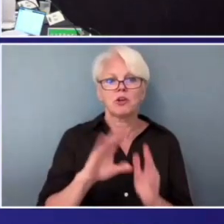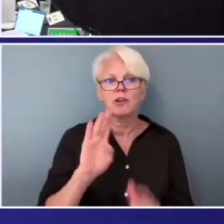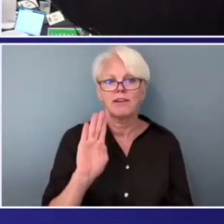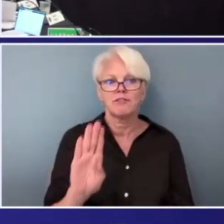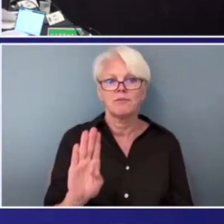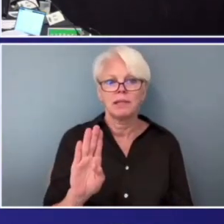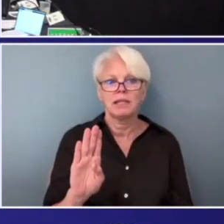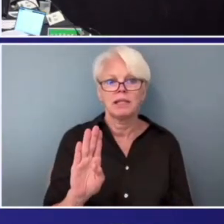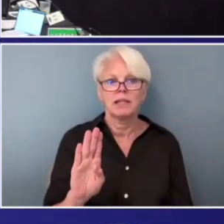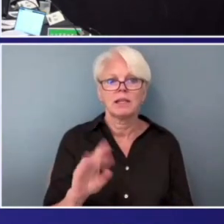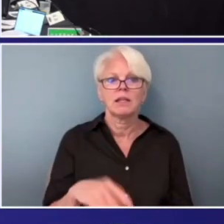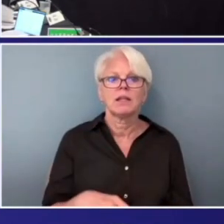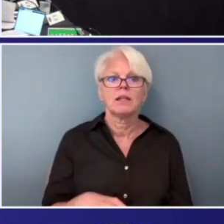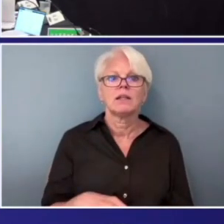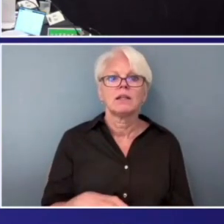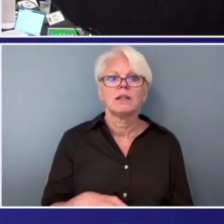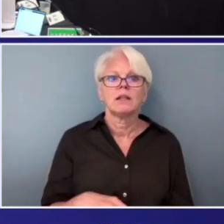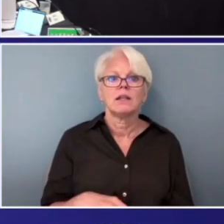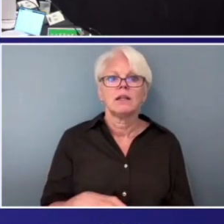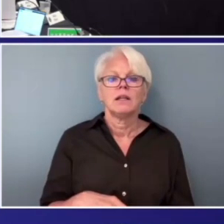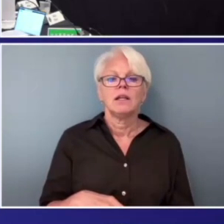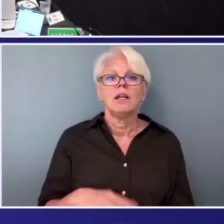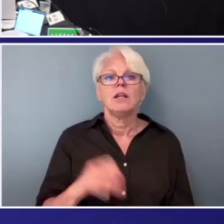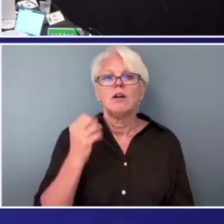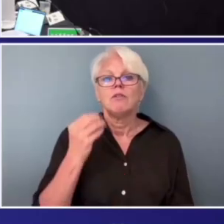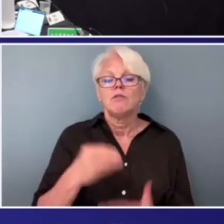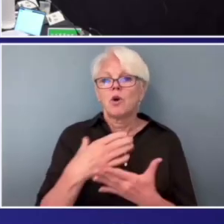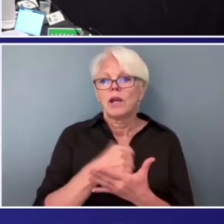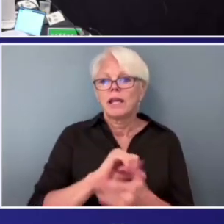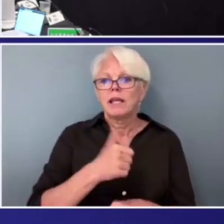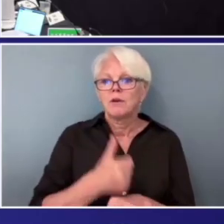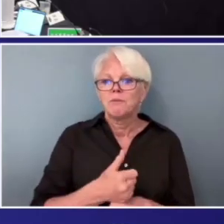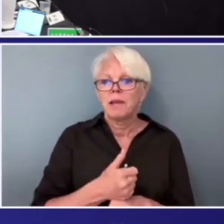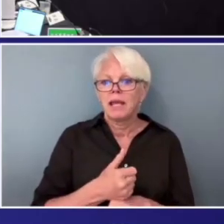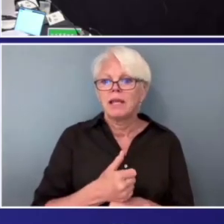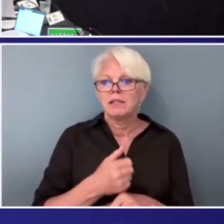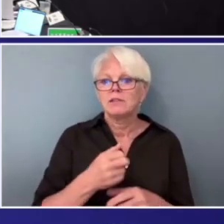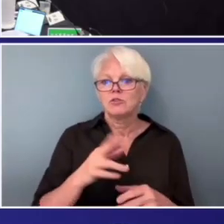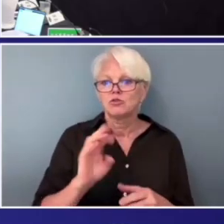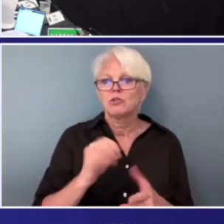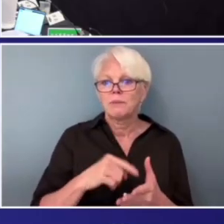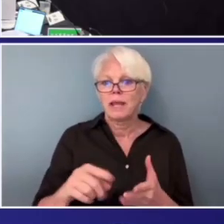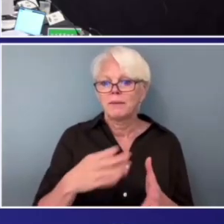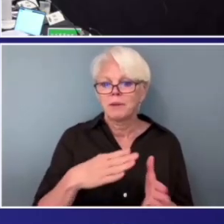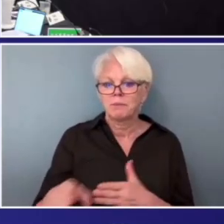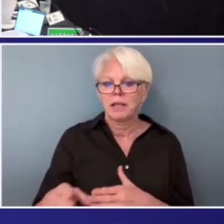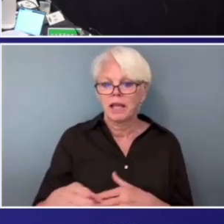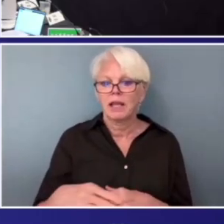And paragraph (b), this is for the Income Based Repayment Plan, a borrower may elect to have their